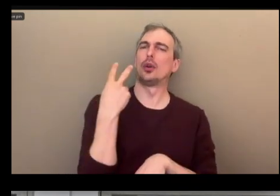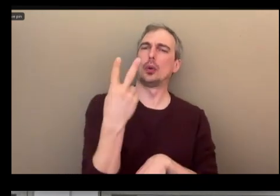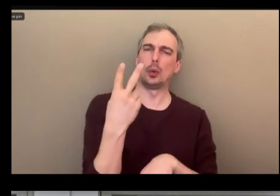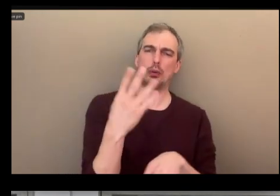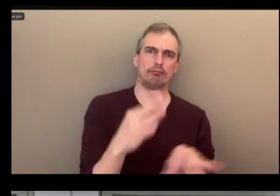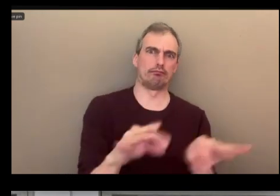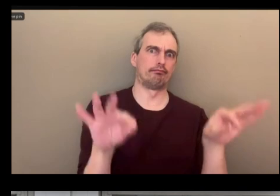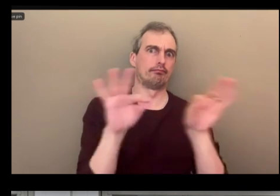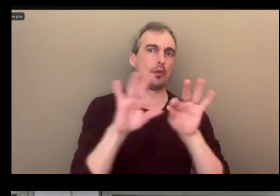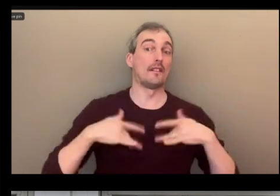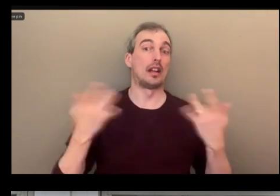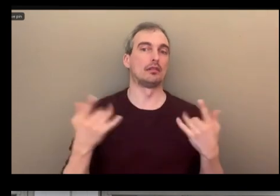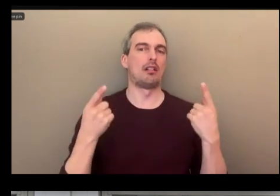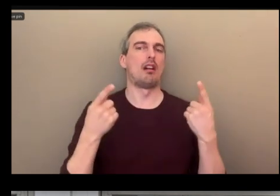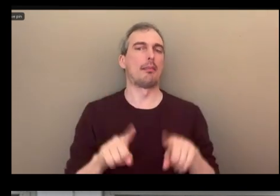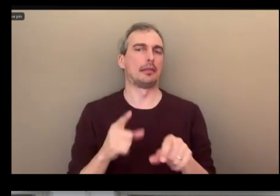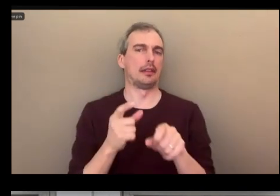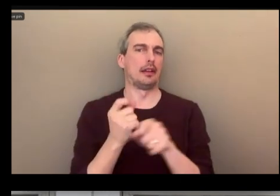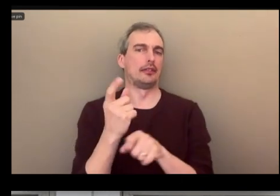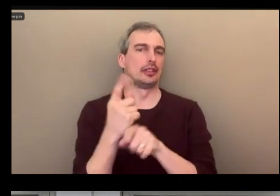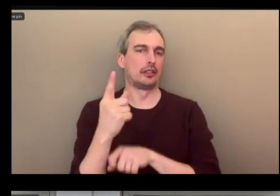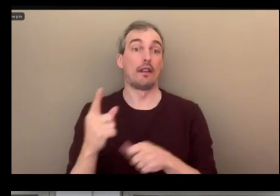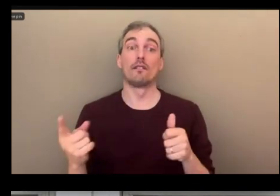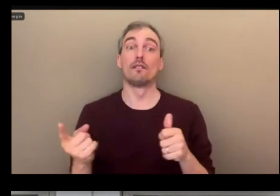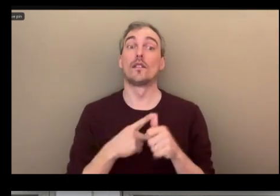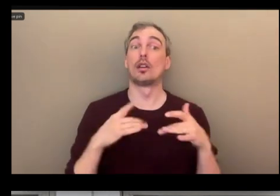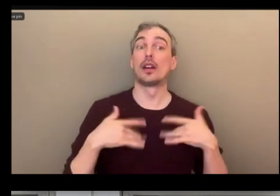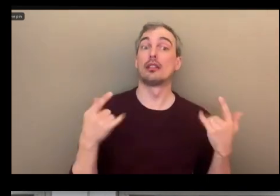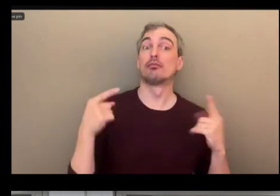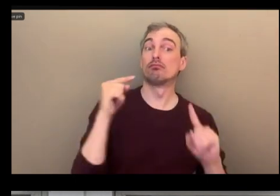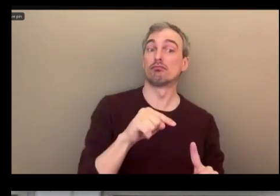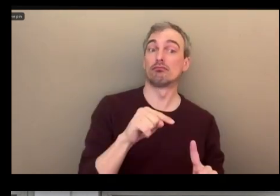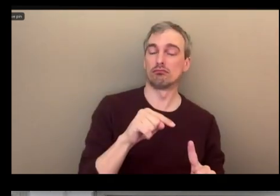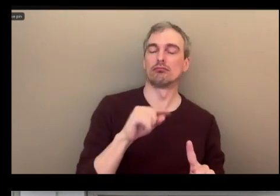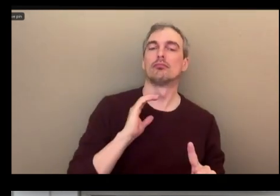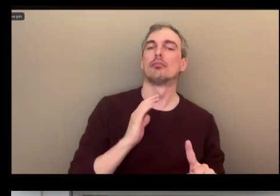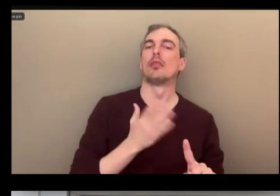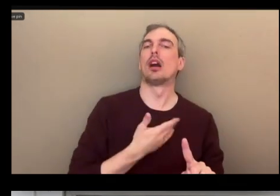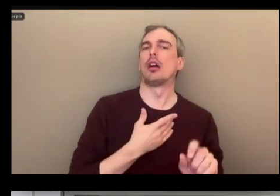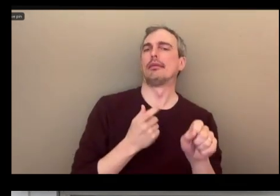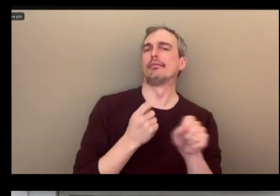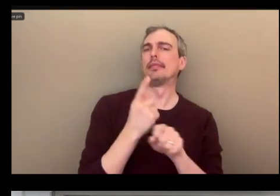The first event is our annual Global Accessibility Awareness Day celebration.